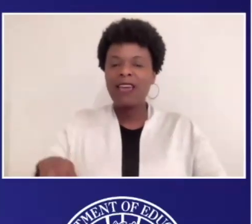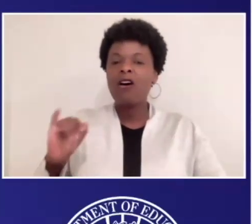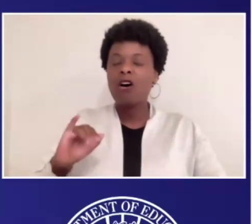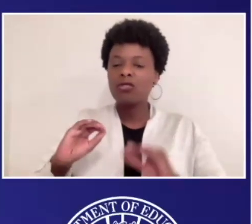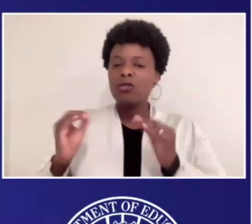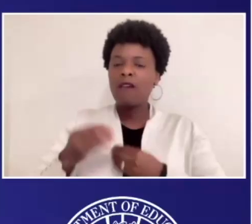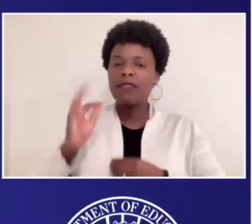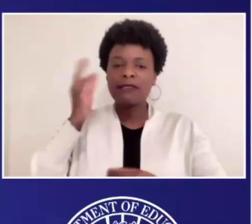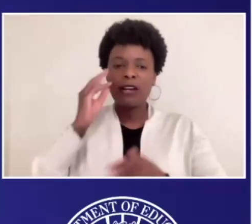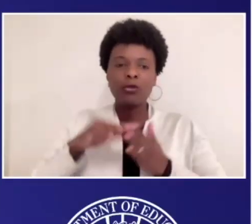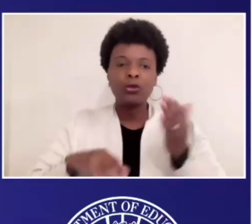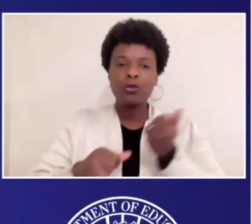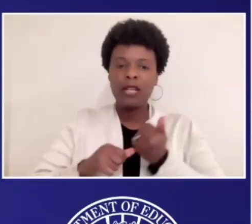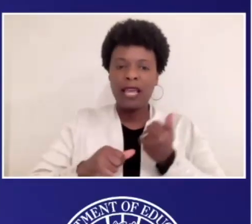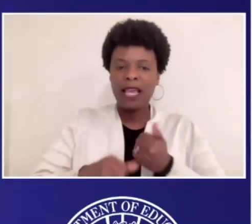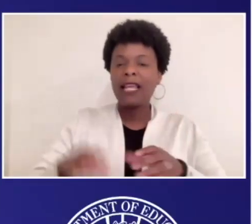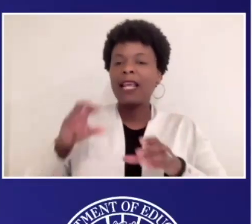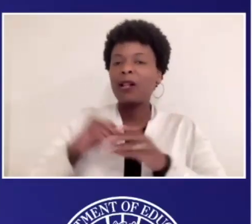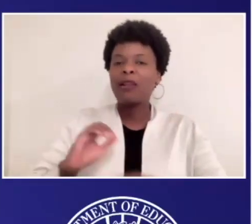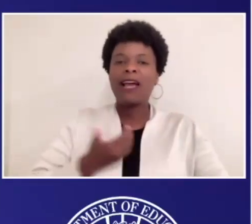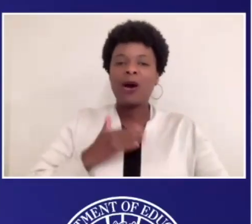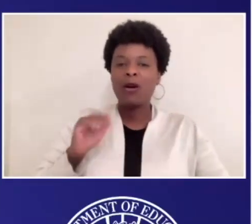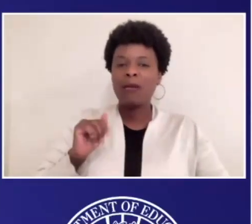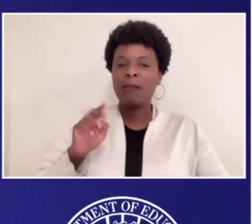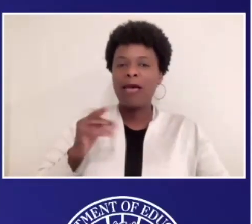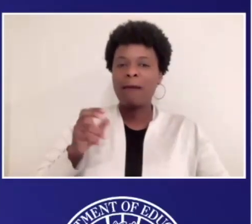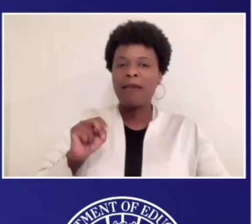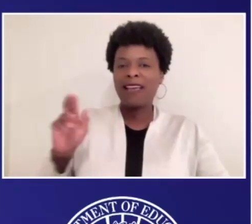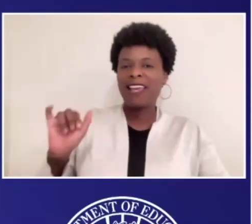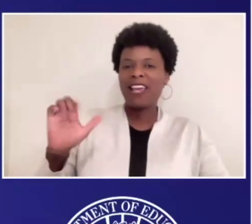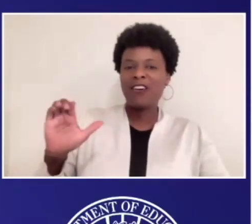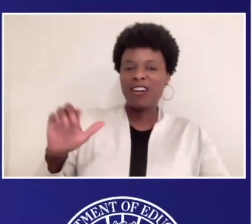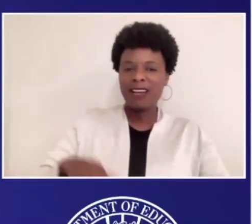across the Department who have worked hard to coordinate efforts and deliverables for these negotiated rulemaking activities.